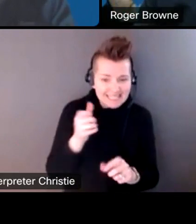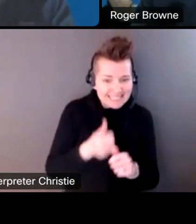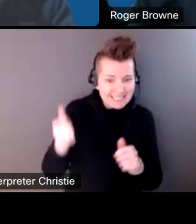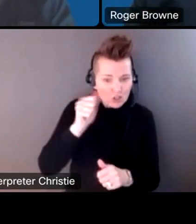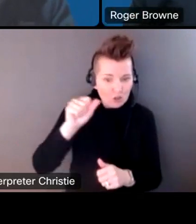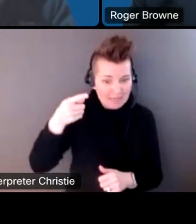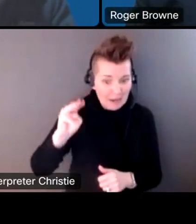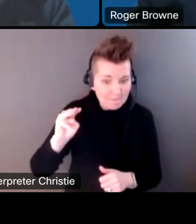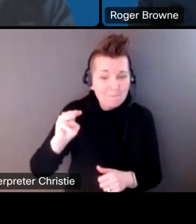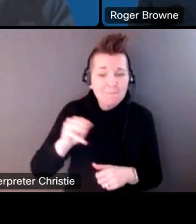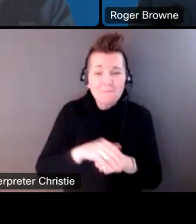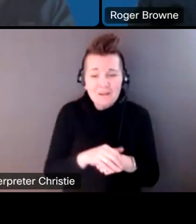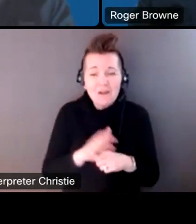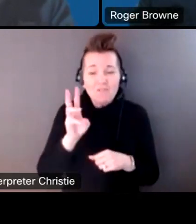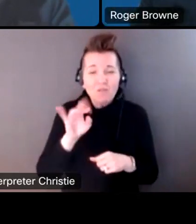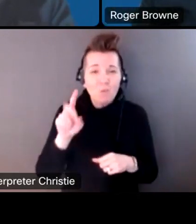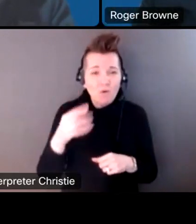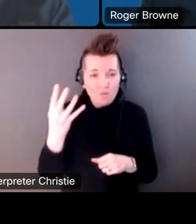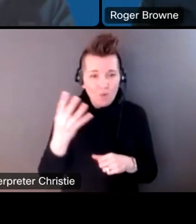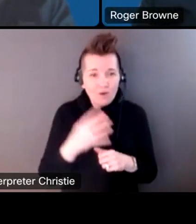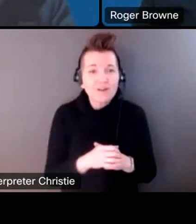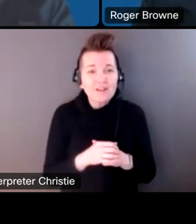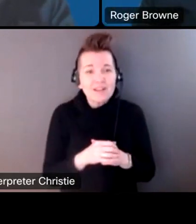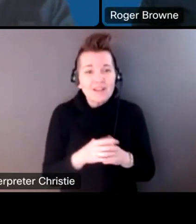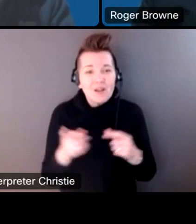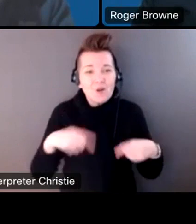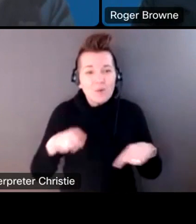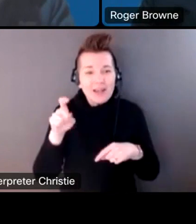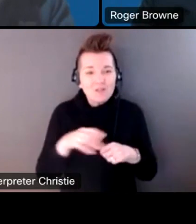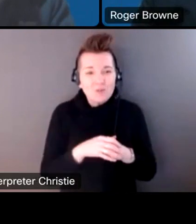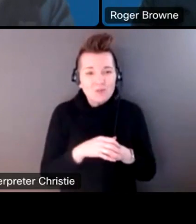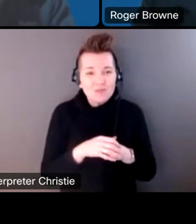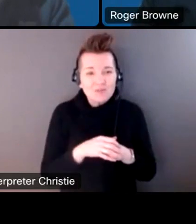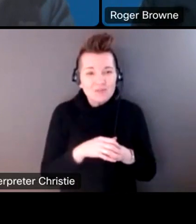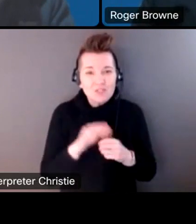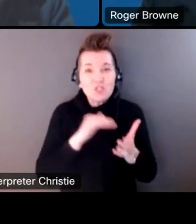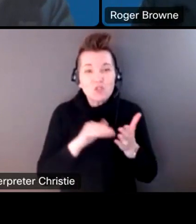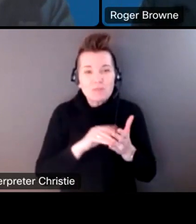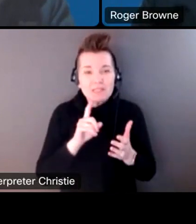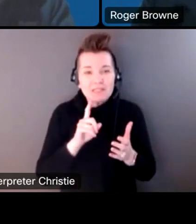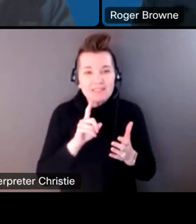One of the things I'm going to be asking -- sorry.